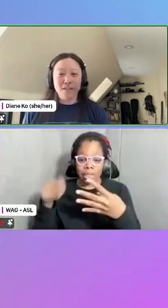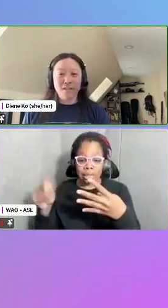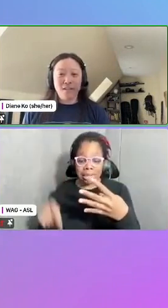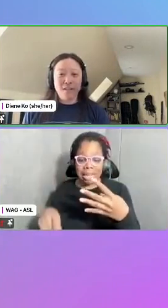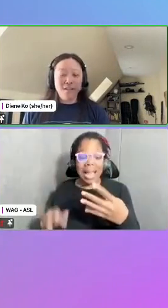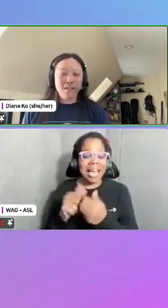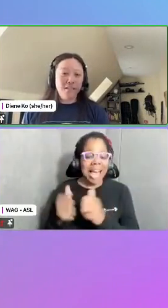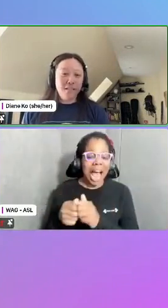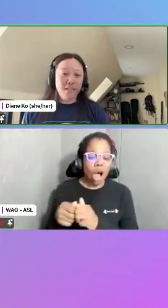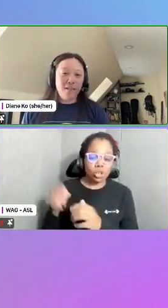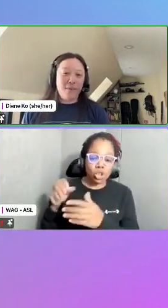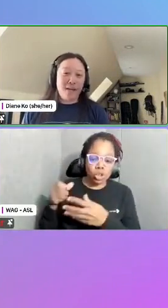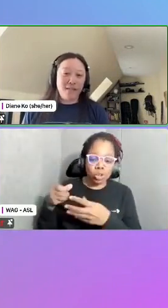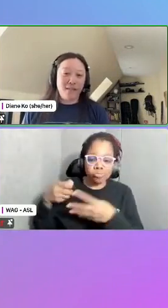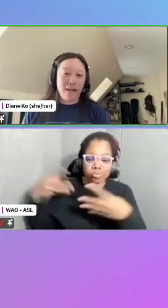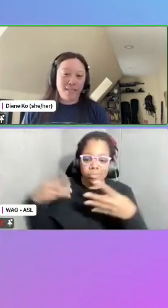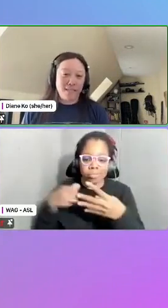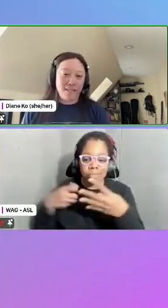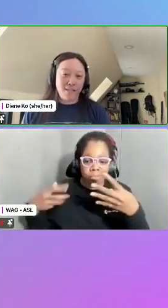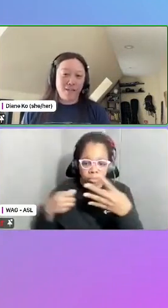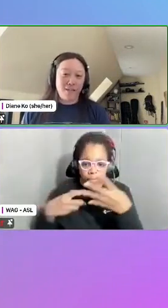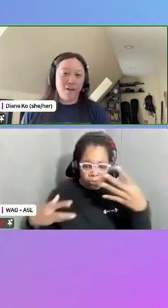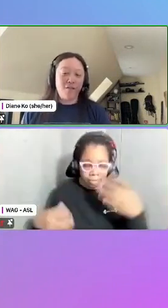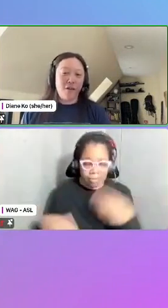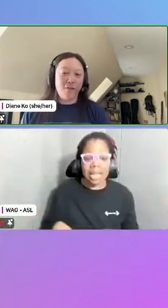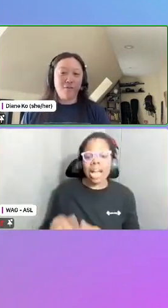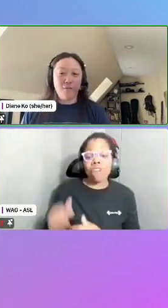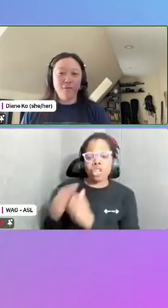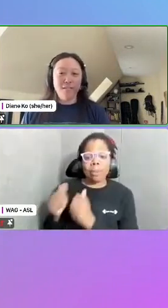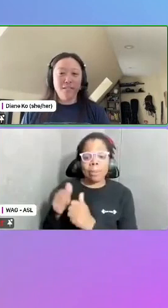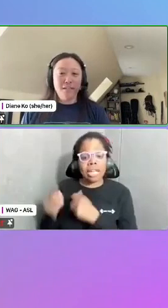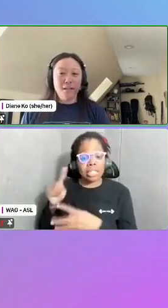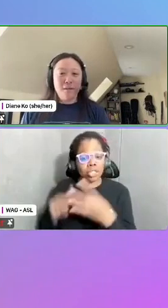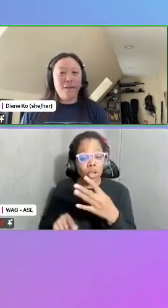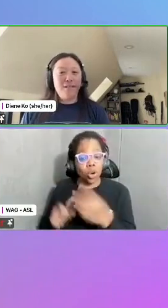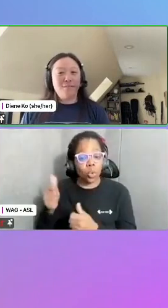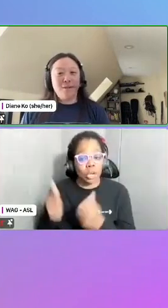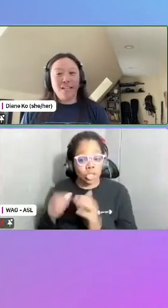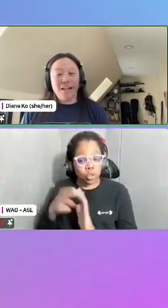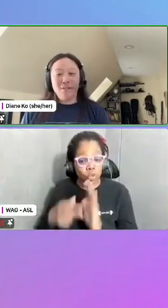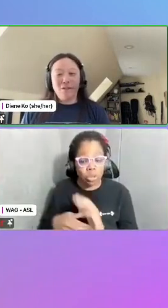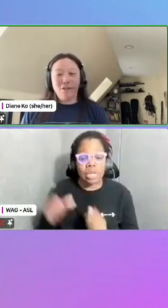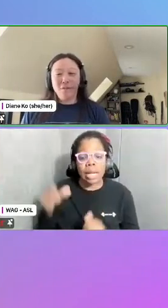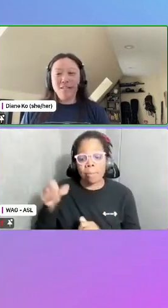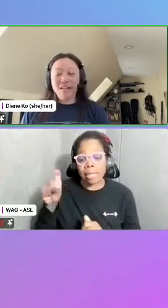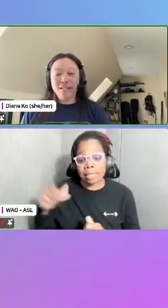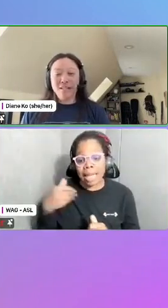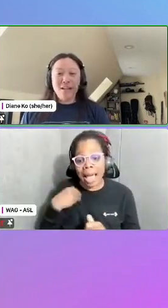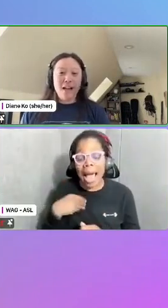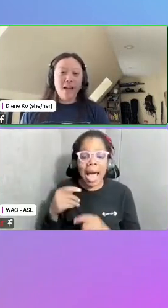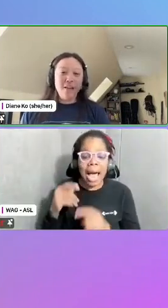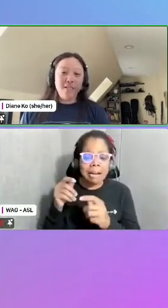different use cases. Using tooling can help with this. So let's go back to that question that I brought at the